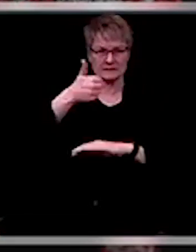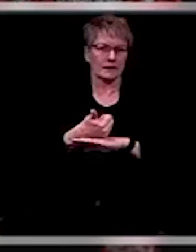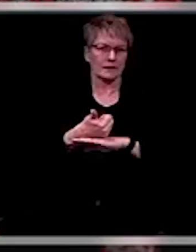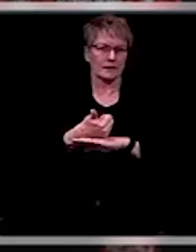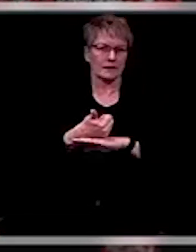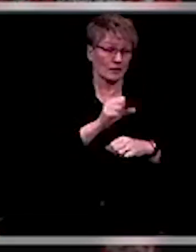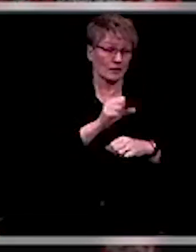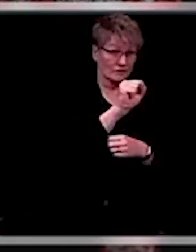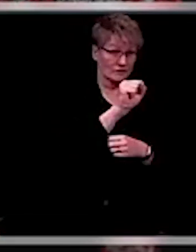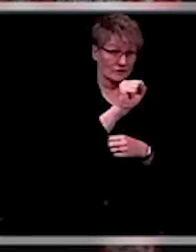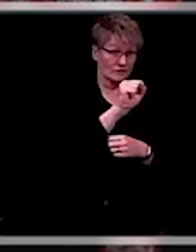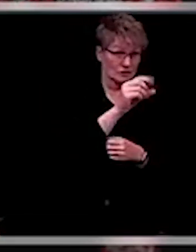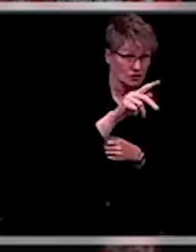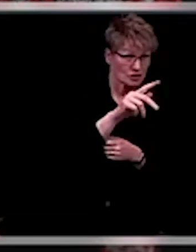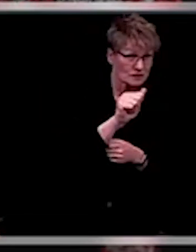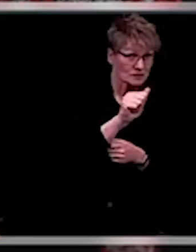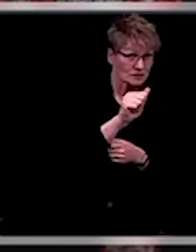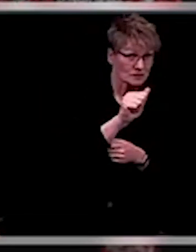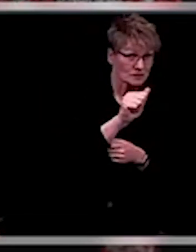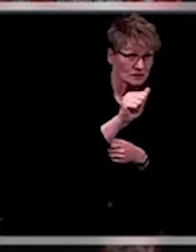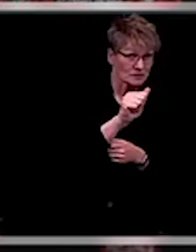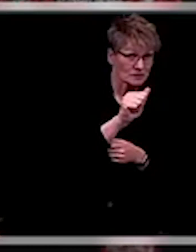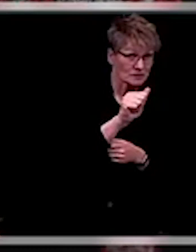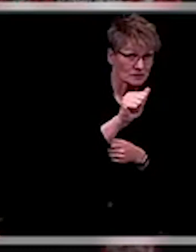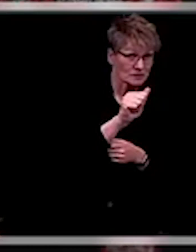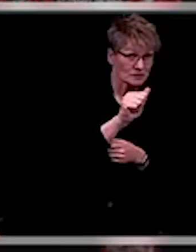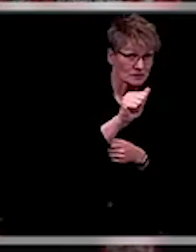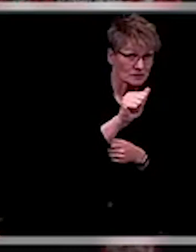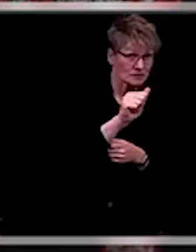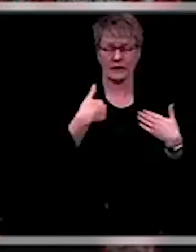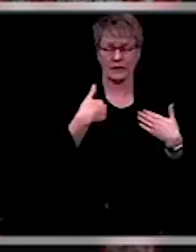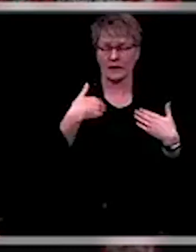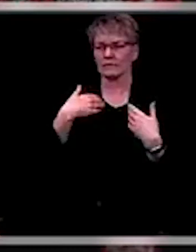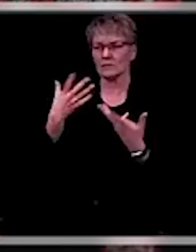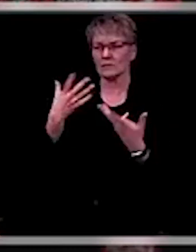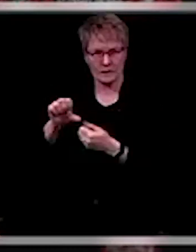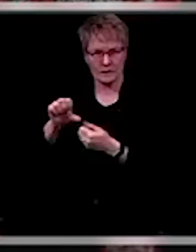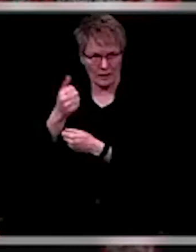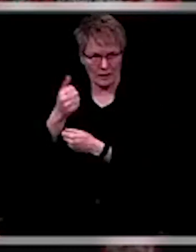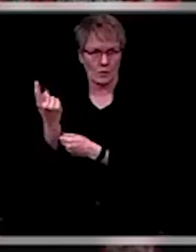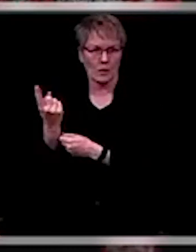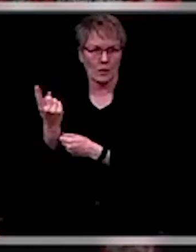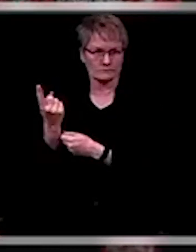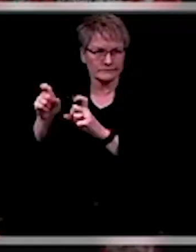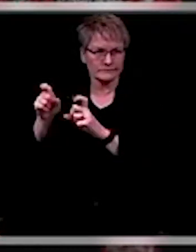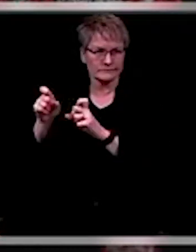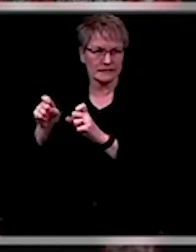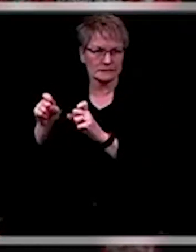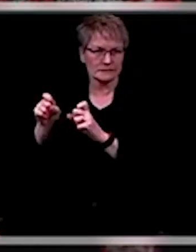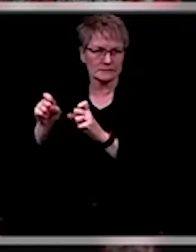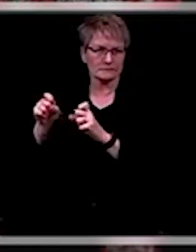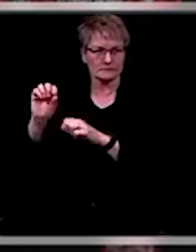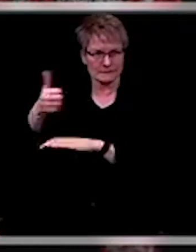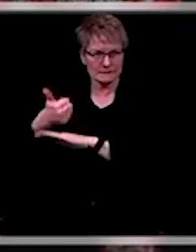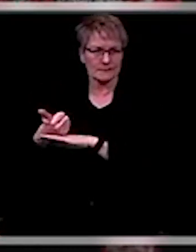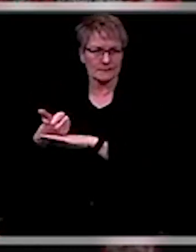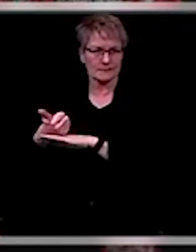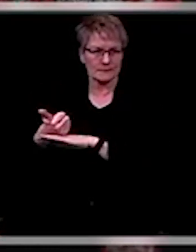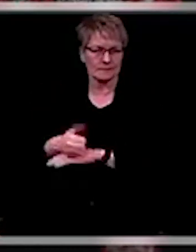And we are also requesting teams that could go out into regional locations in the community